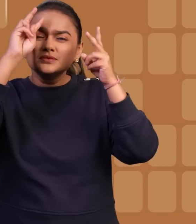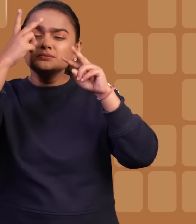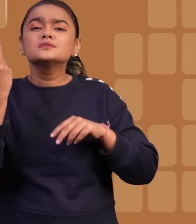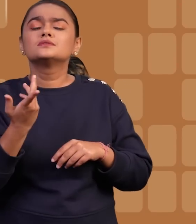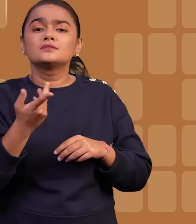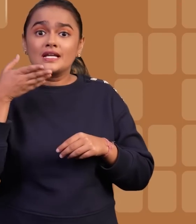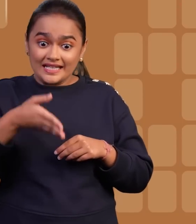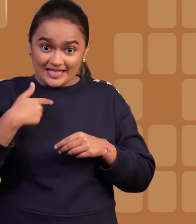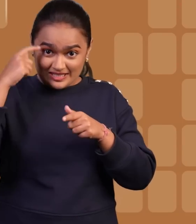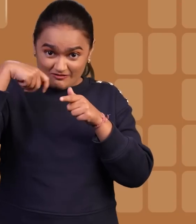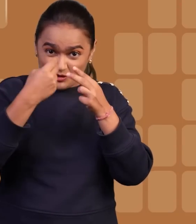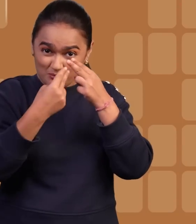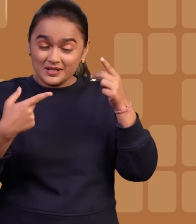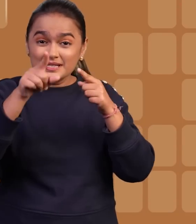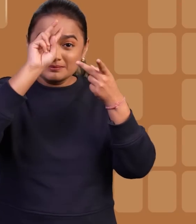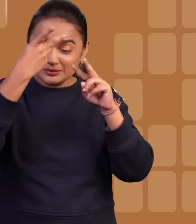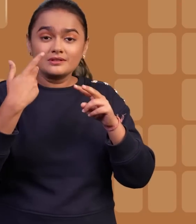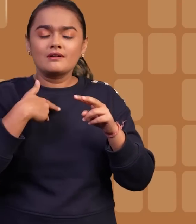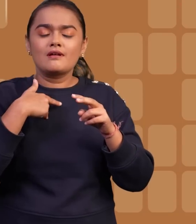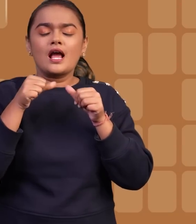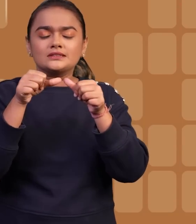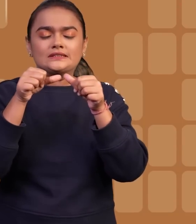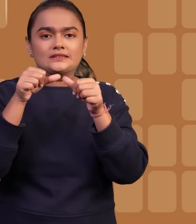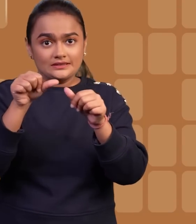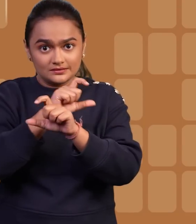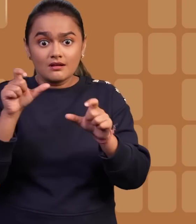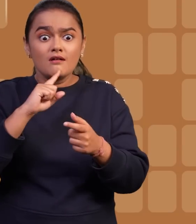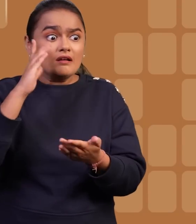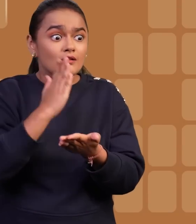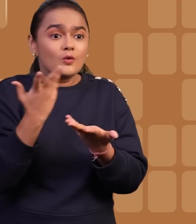In this video, we’ll clear these misconceptions and find out what the truth is.